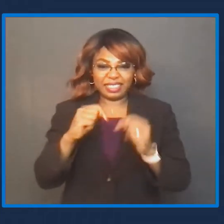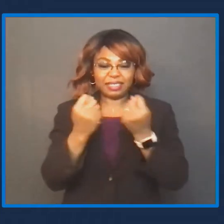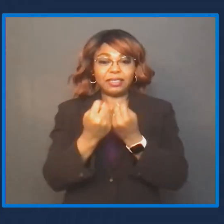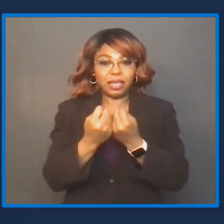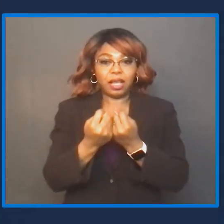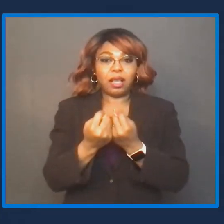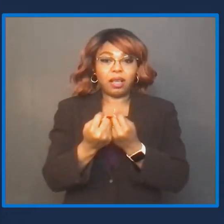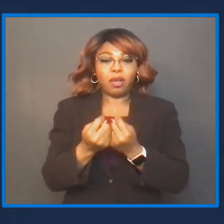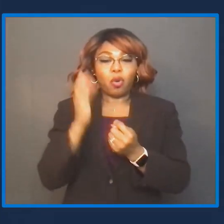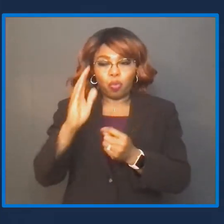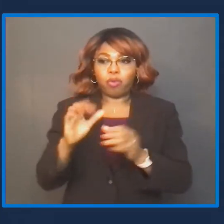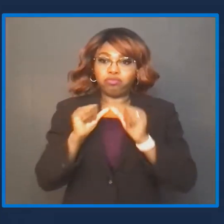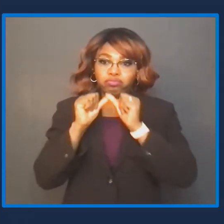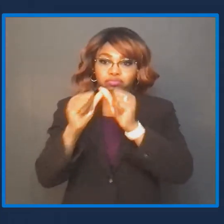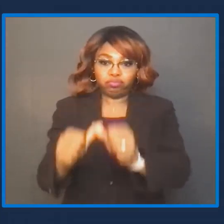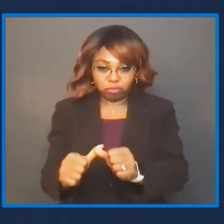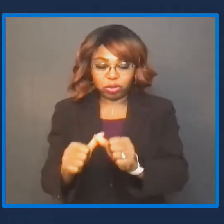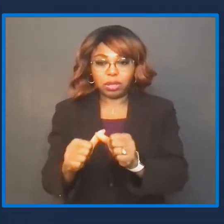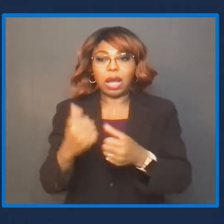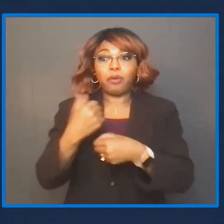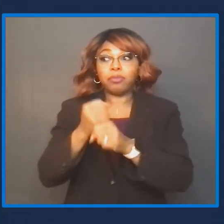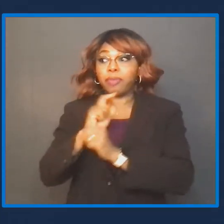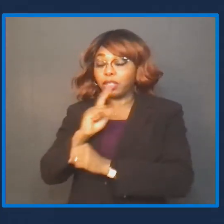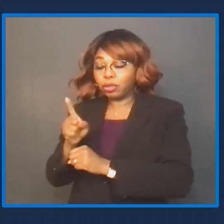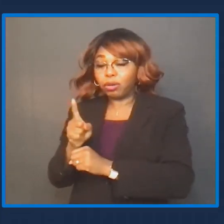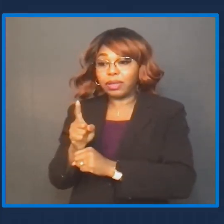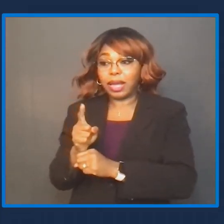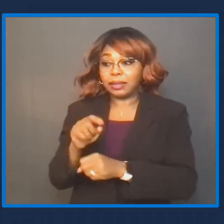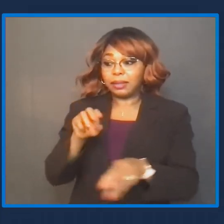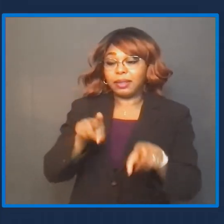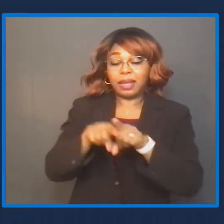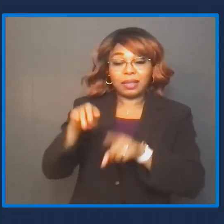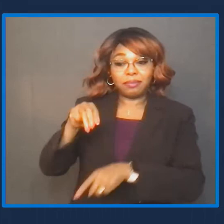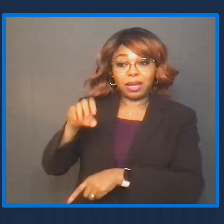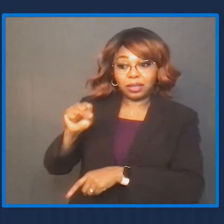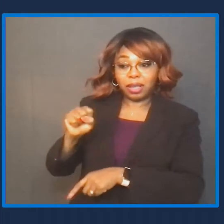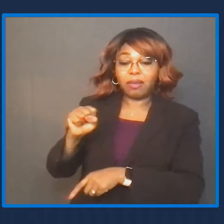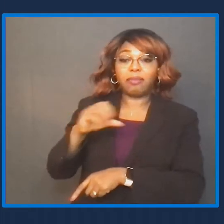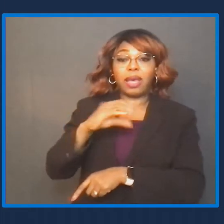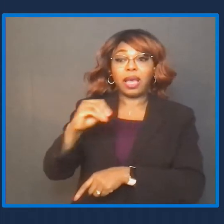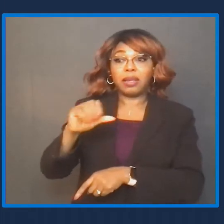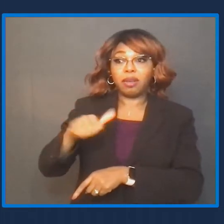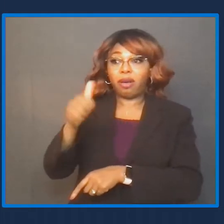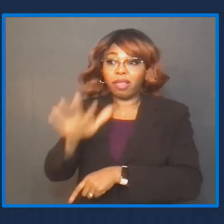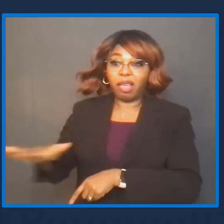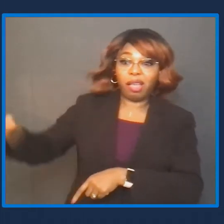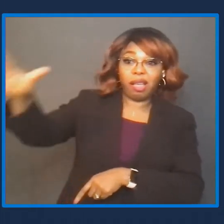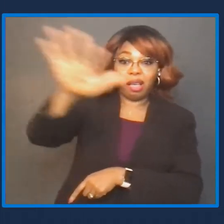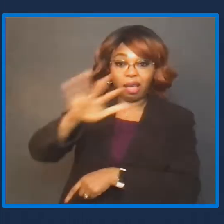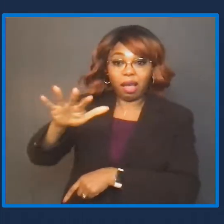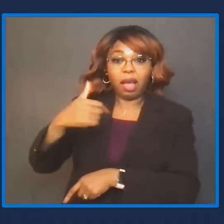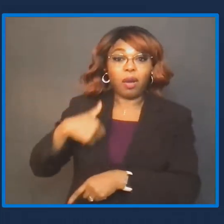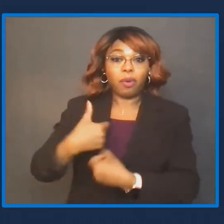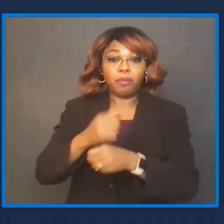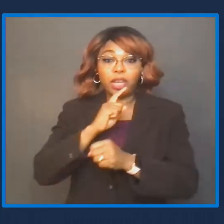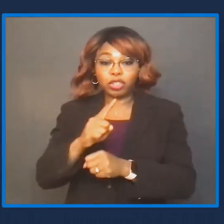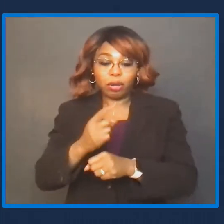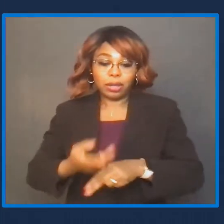but we need to make sure, I think as Microsoft and as the wider public are there we make sure that we build those accessibility tools